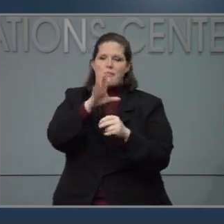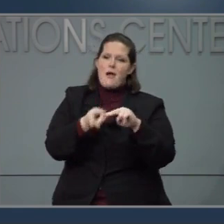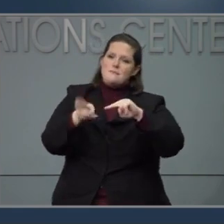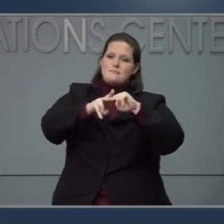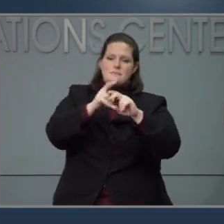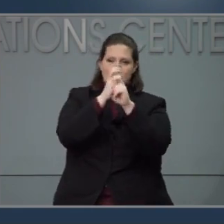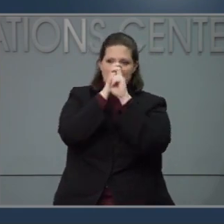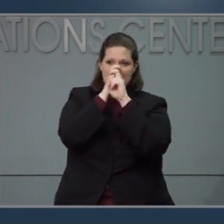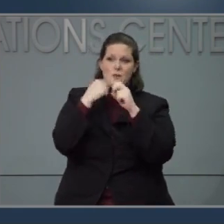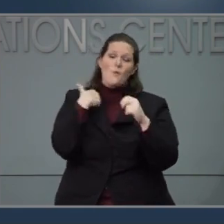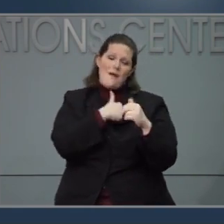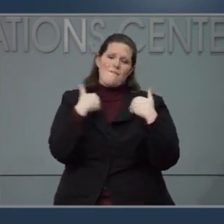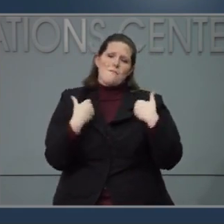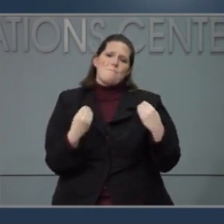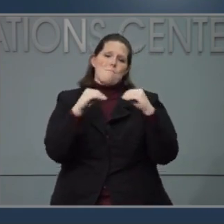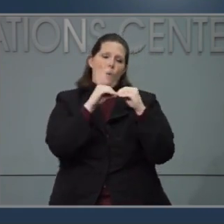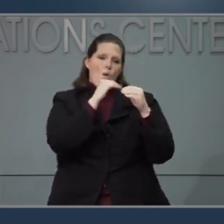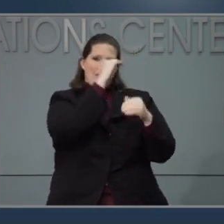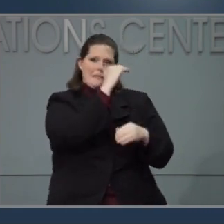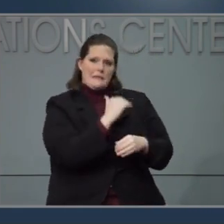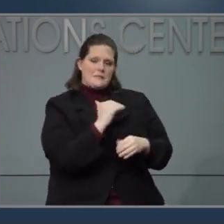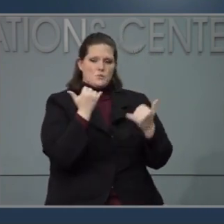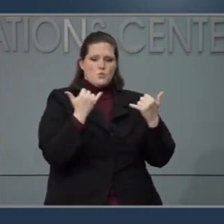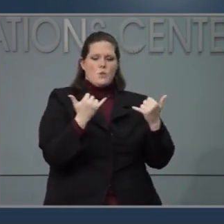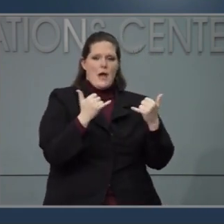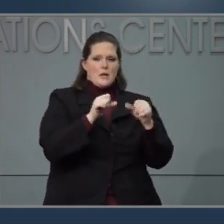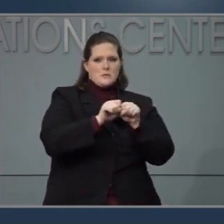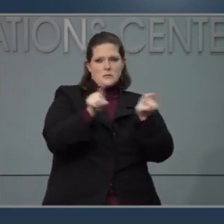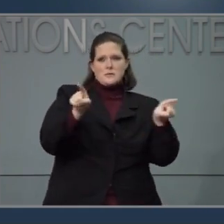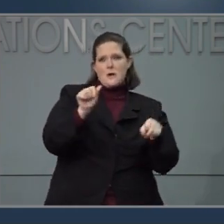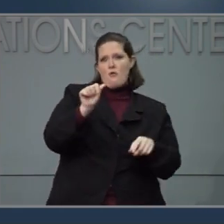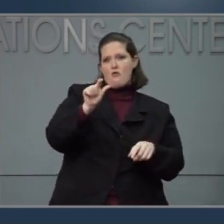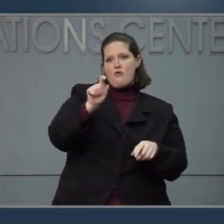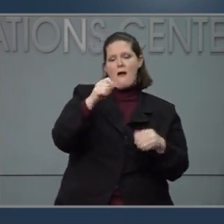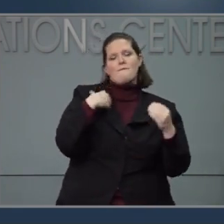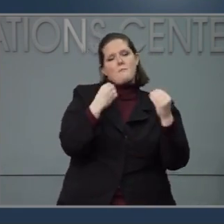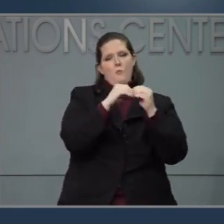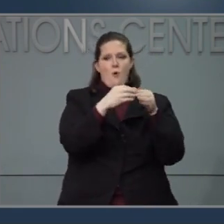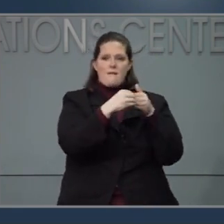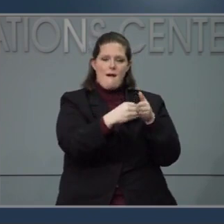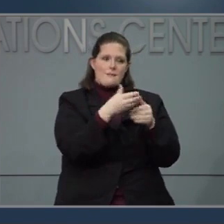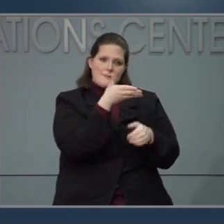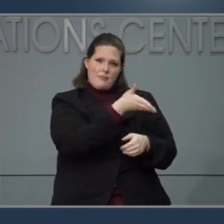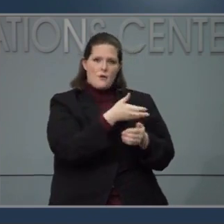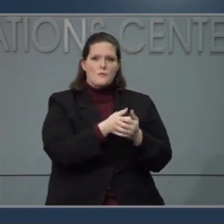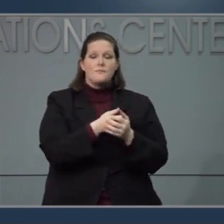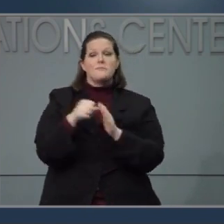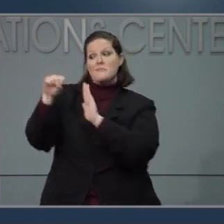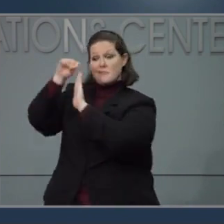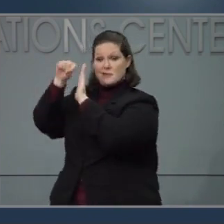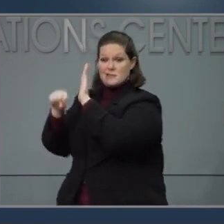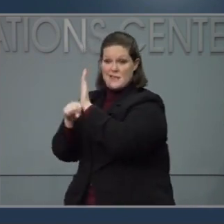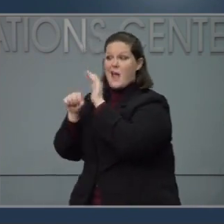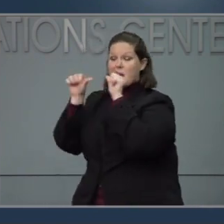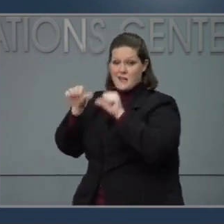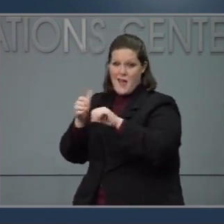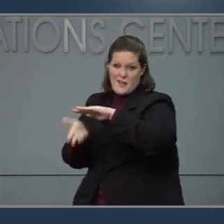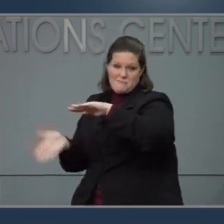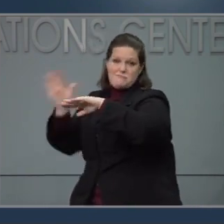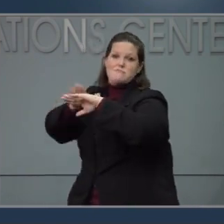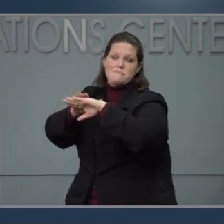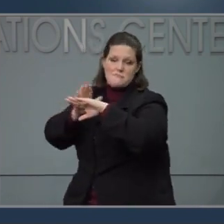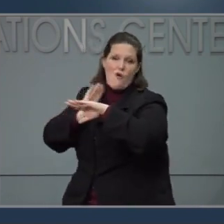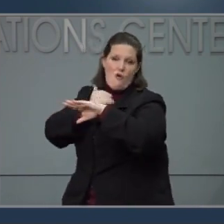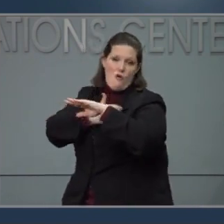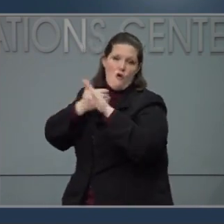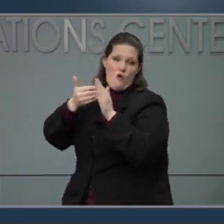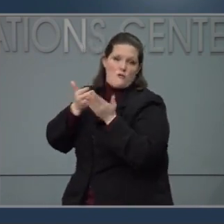A FULL LIST OF RECOMMENDATIONS FOR ALL OF US AND THE ADDITIONAL ACTIONS FOR RED AND ORANGE COUNTIES IS INCLUDED IN TODAY’S ALERT.